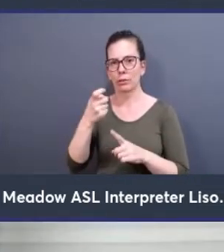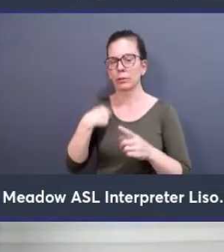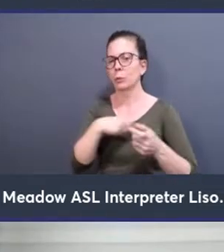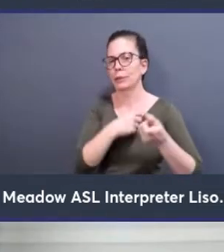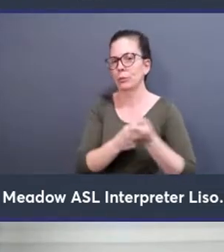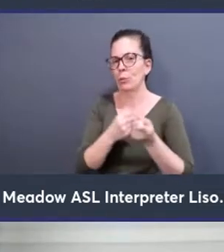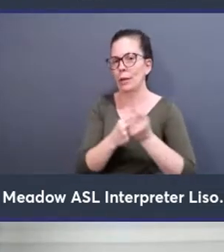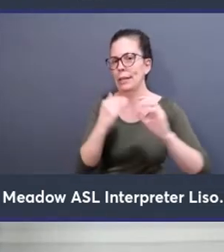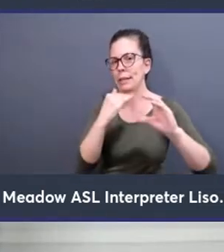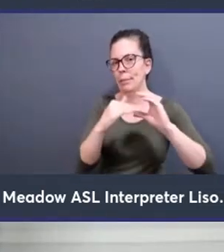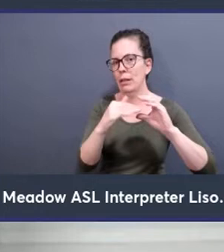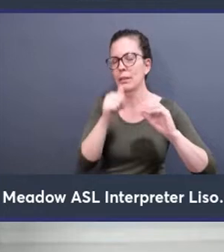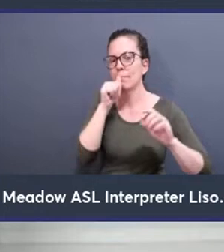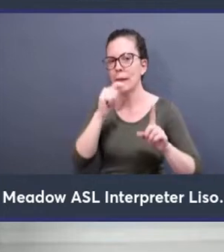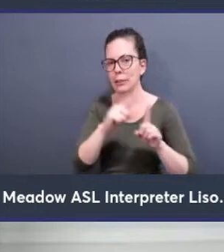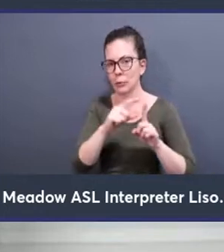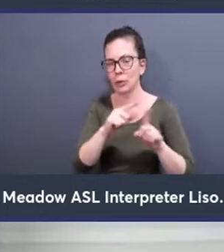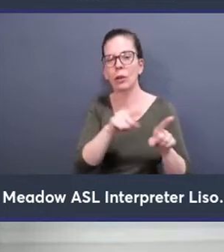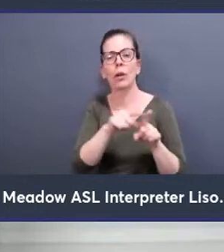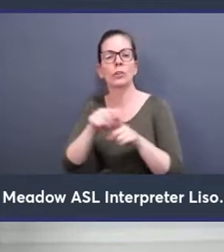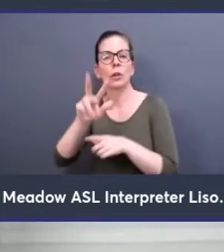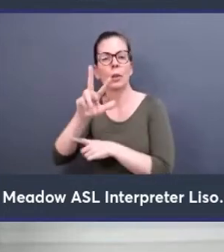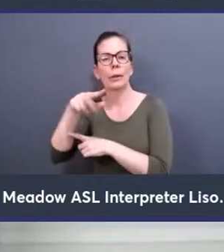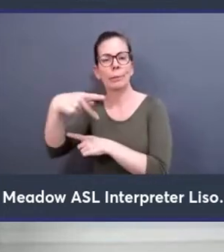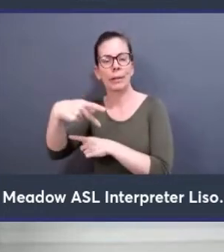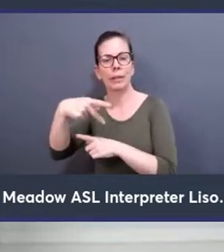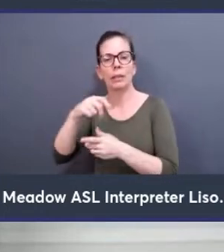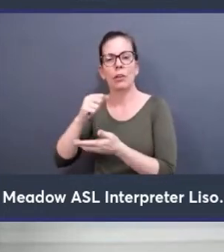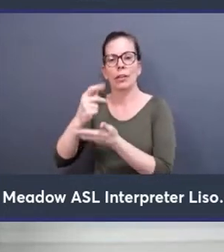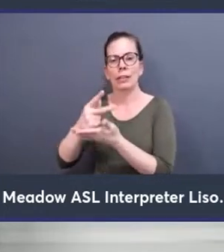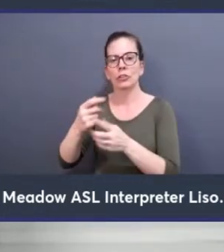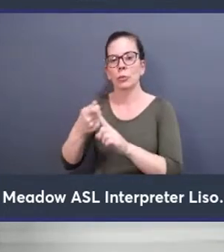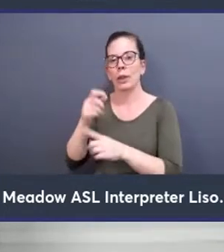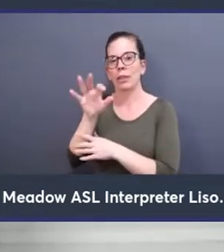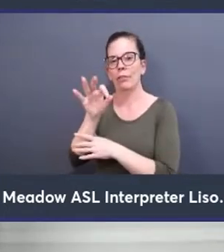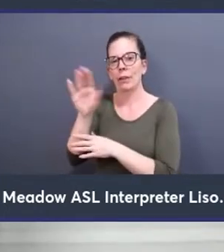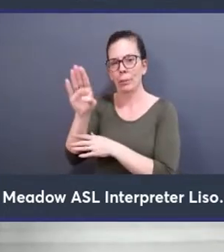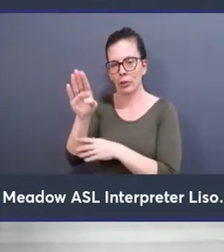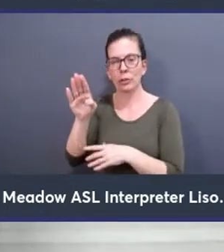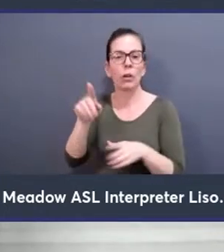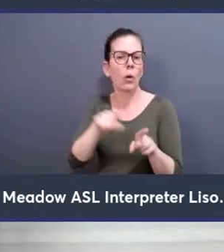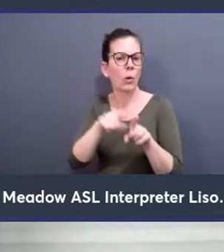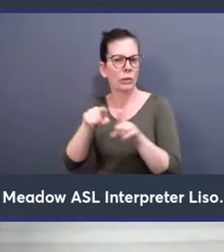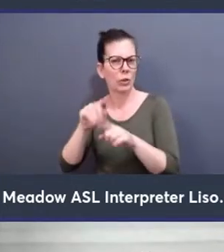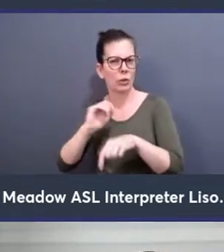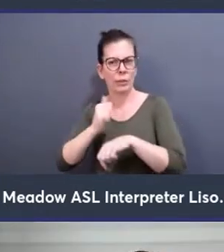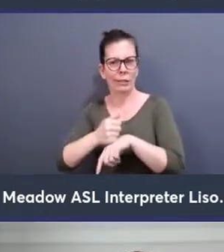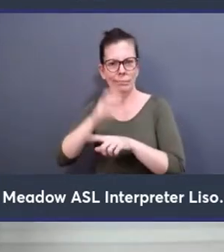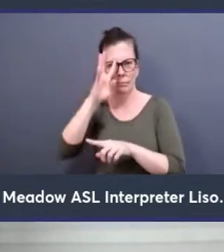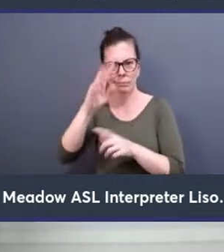as well as 3P authentication with Facebook. You could also customize this and kind of add more 3P authorizers